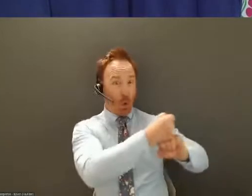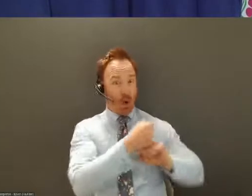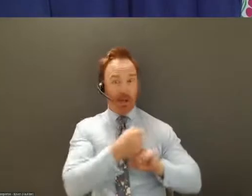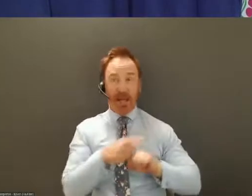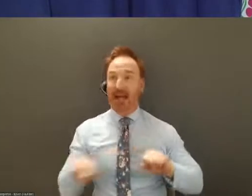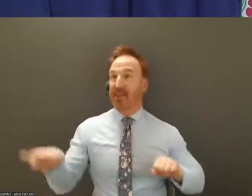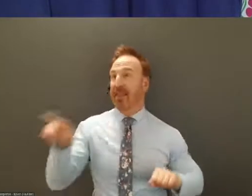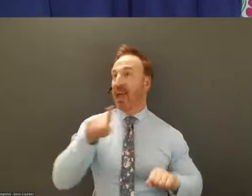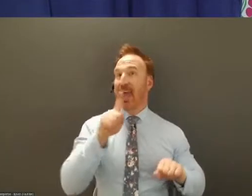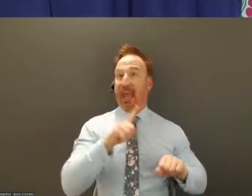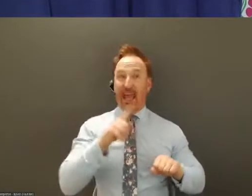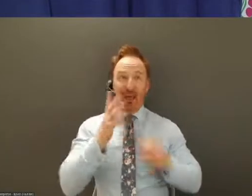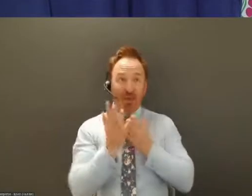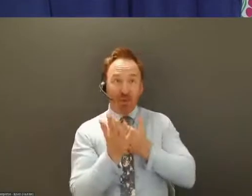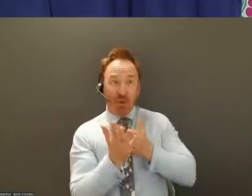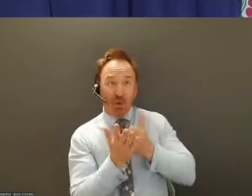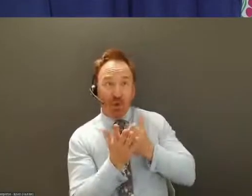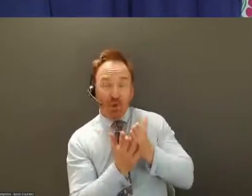bars and restaurants to ensure